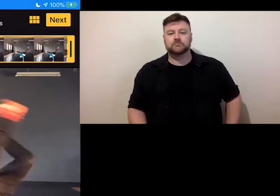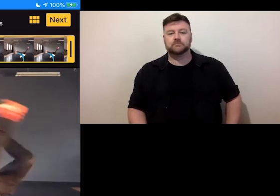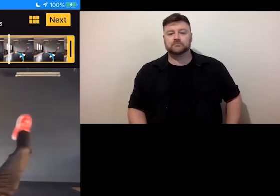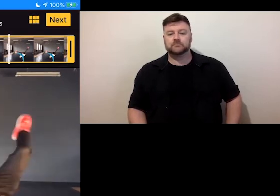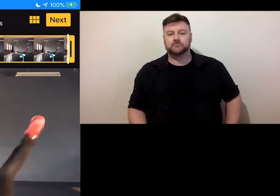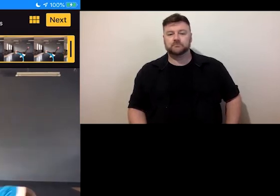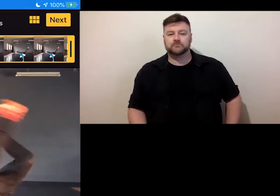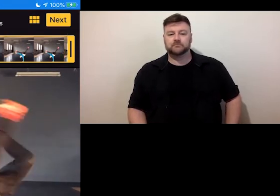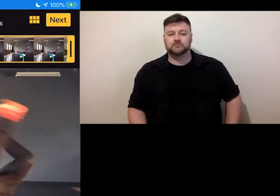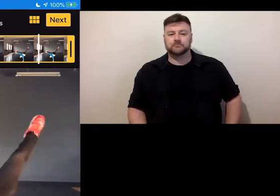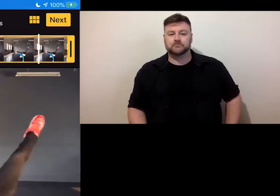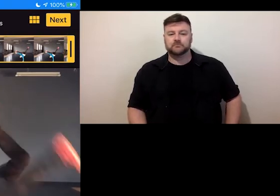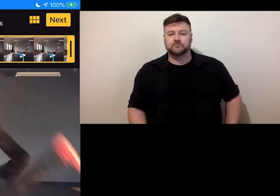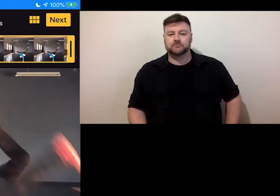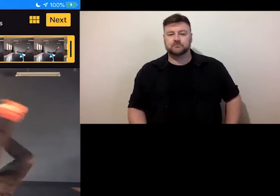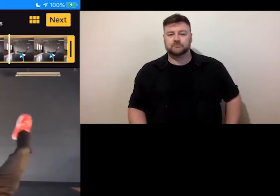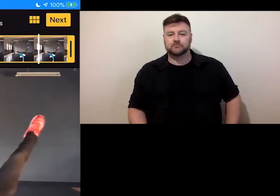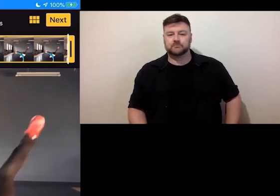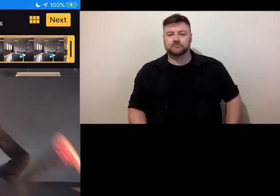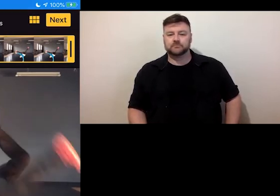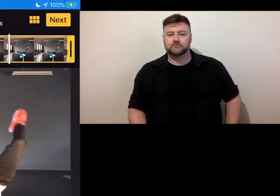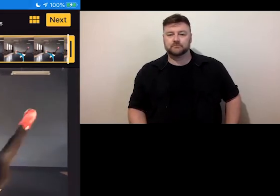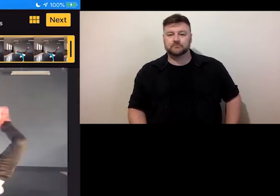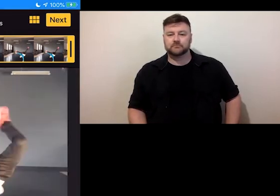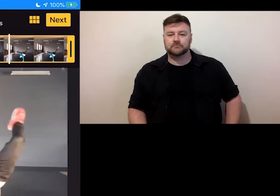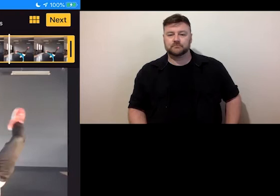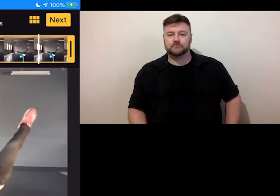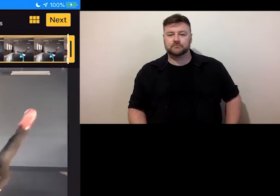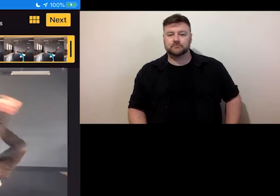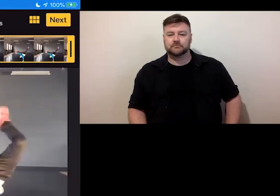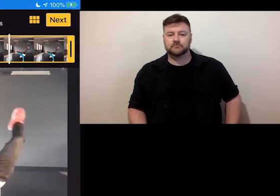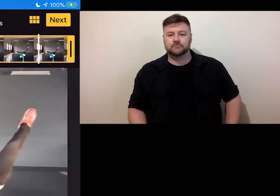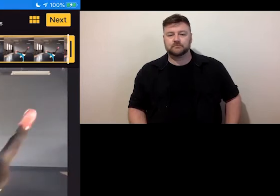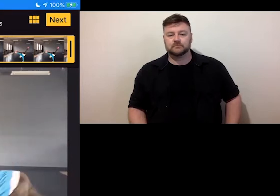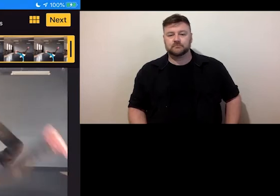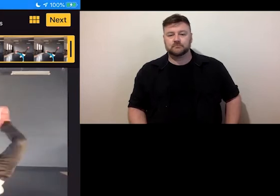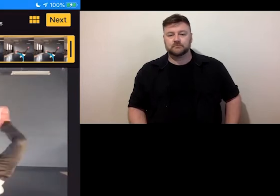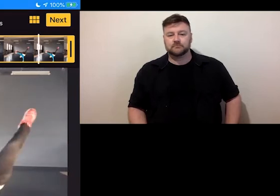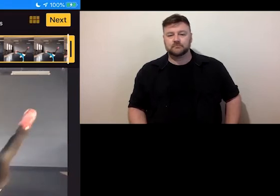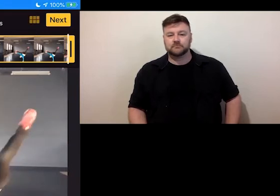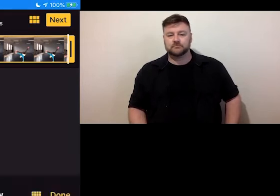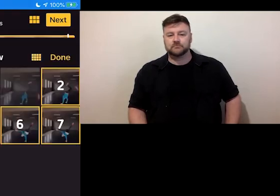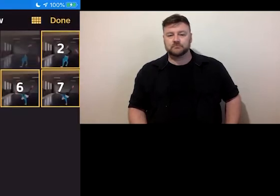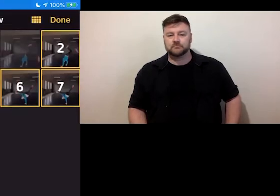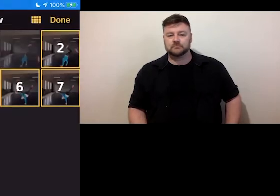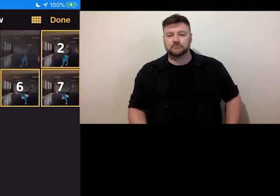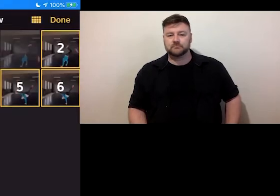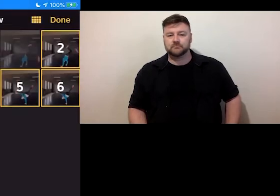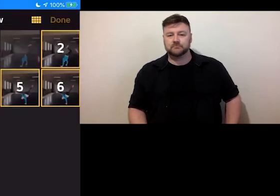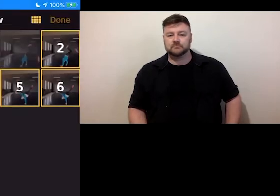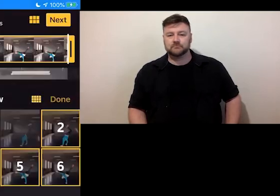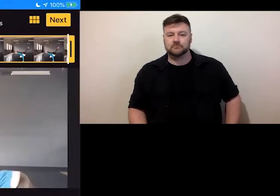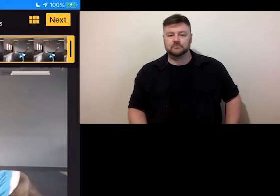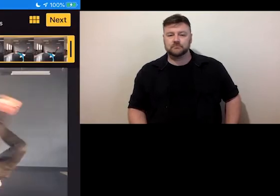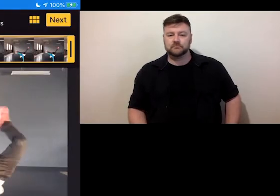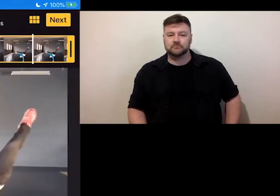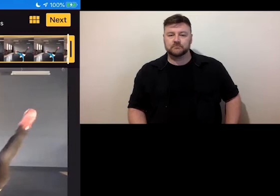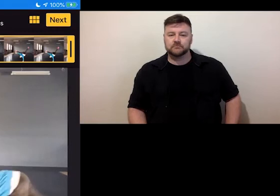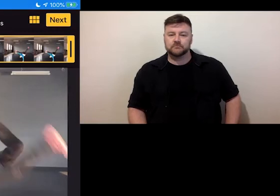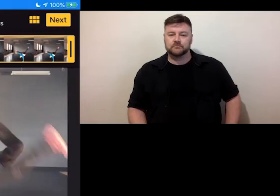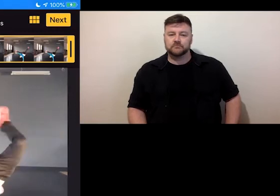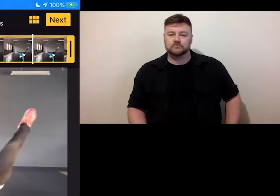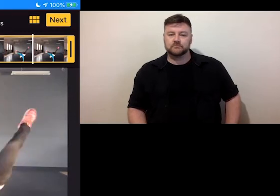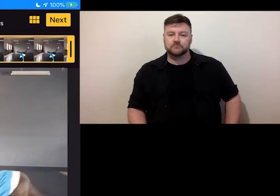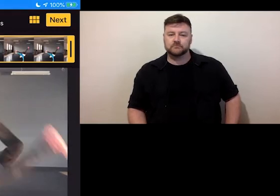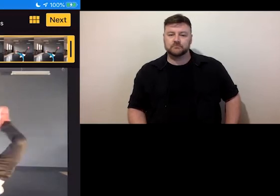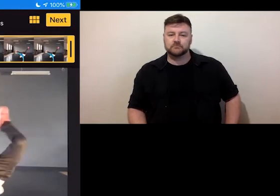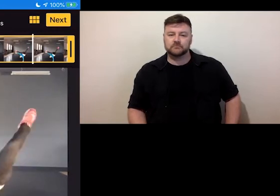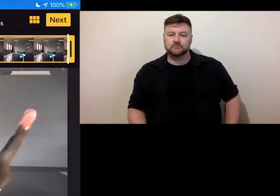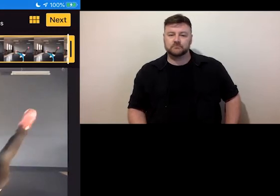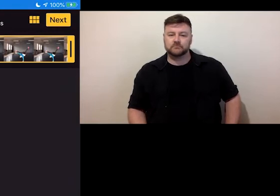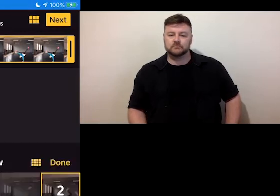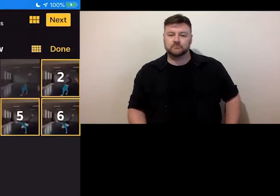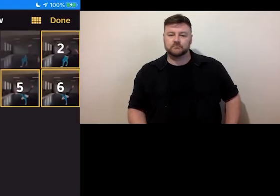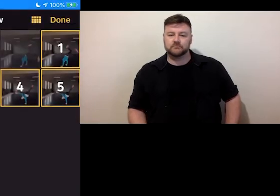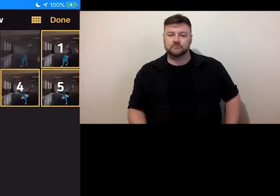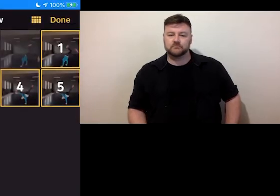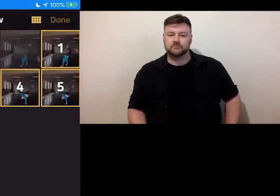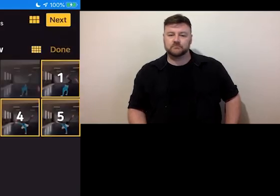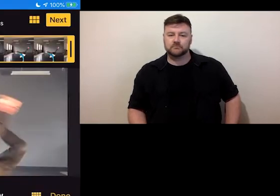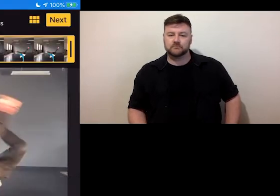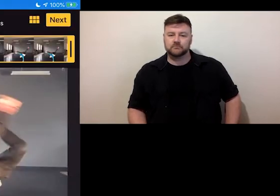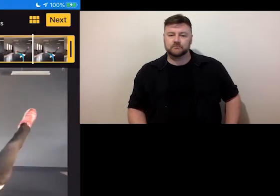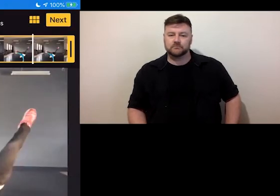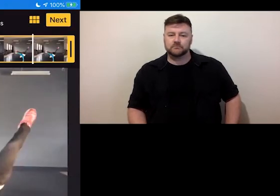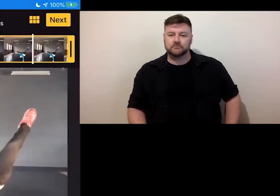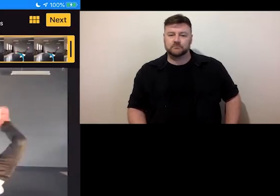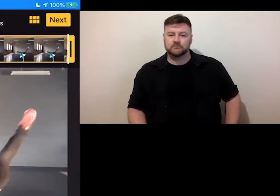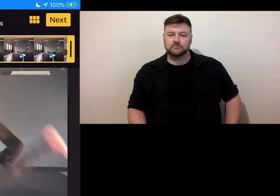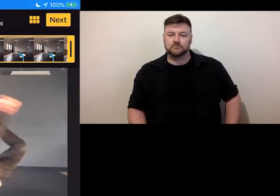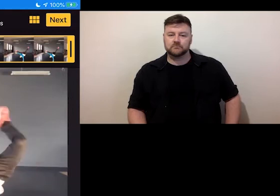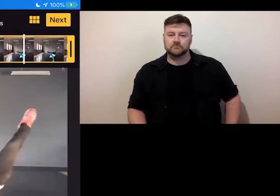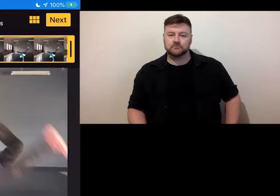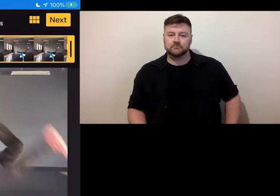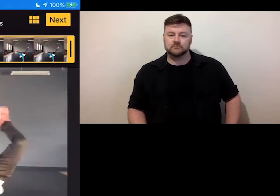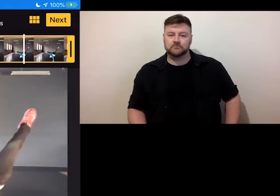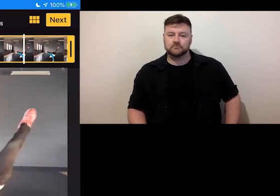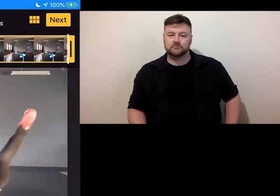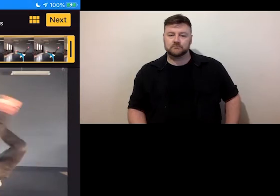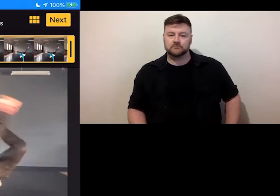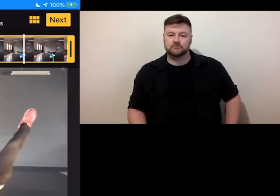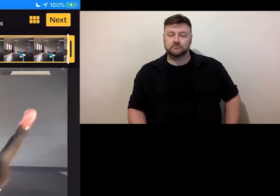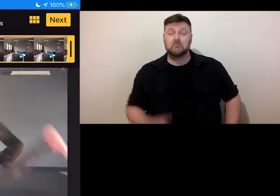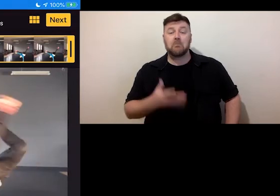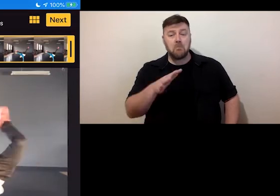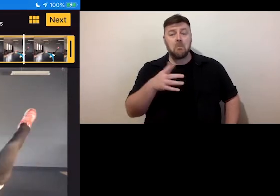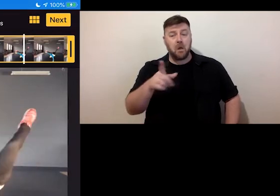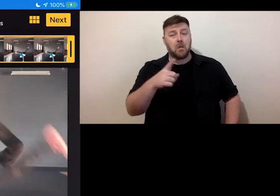So I'd say... maybe that's a dance GIF, but it's not yet